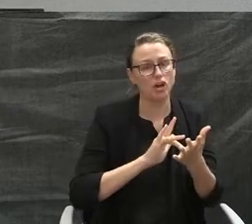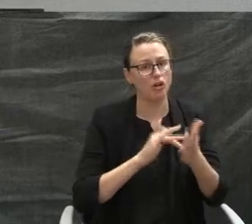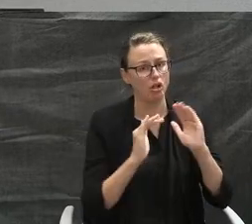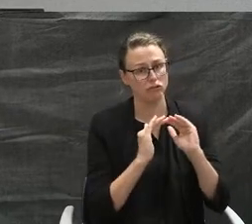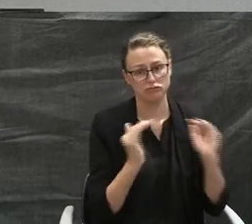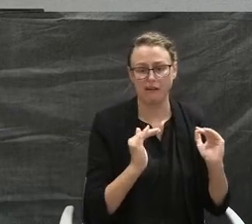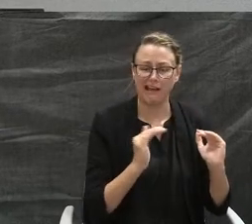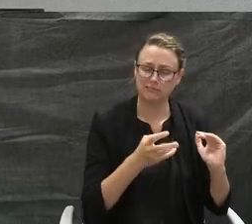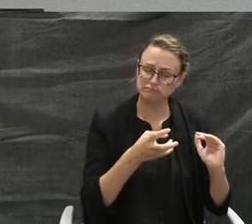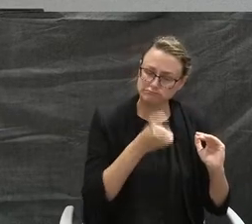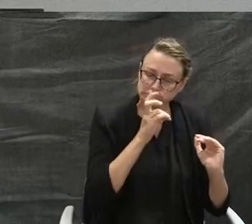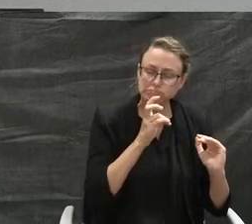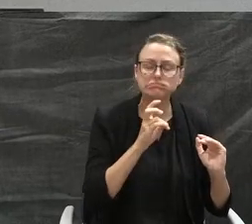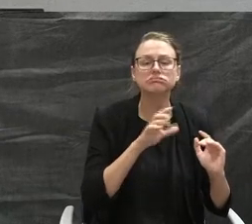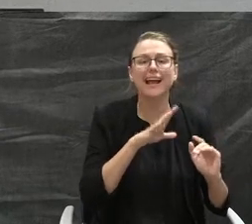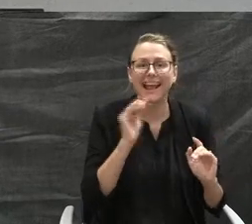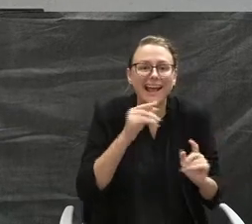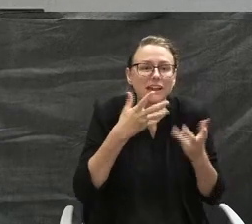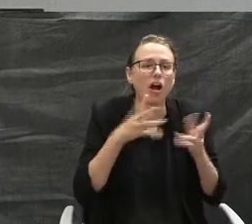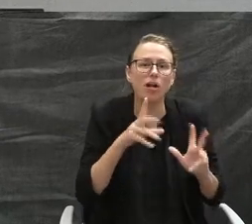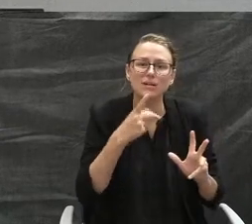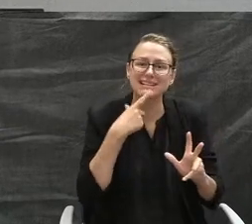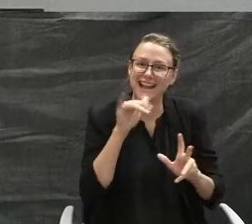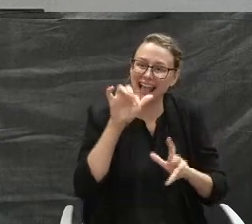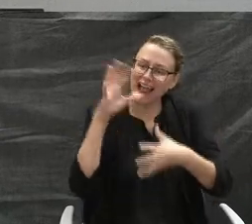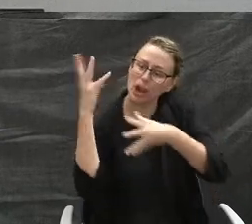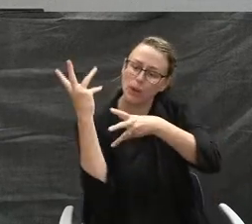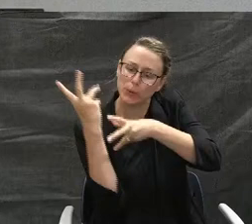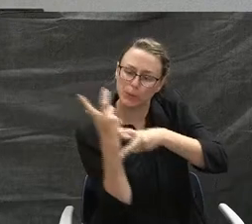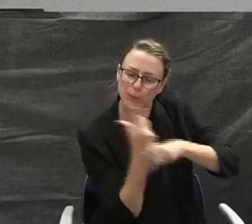they're pulling air down and away from occupants faces.